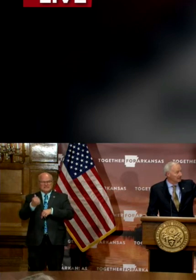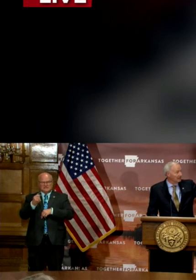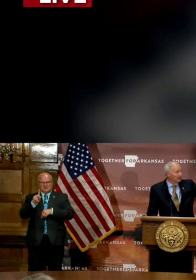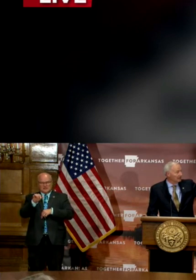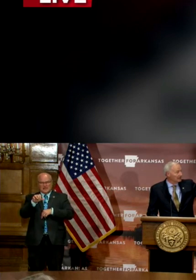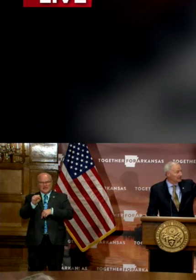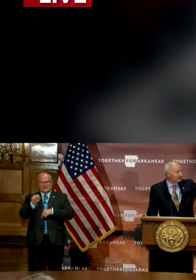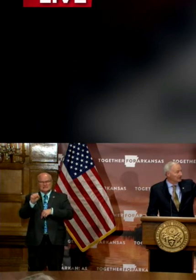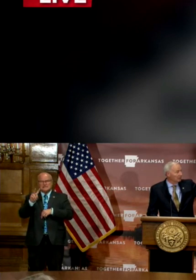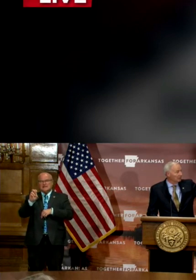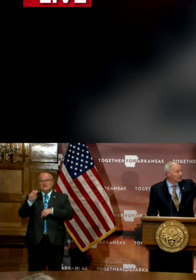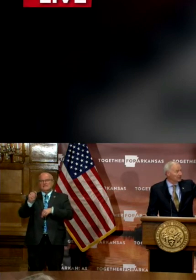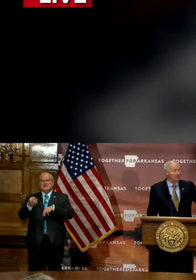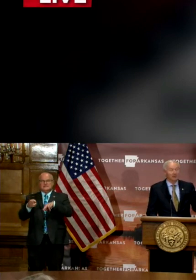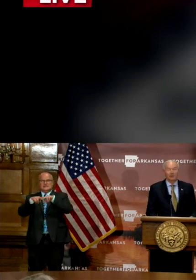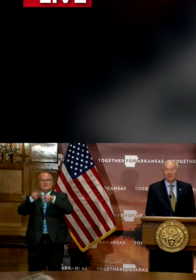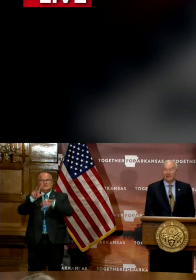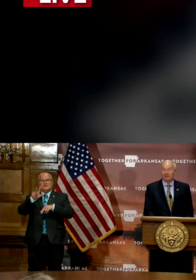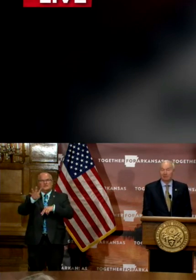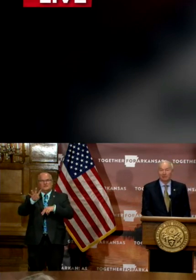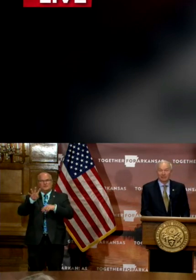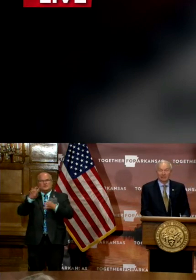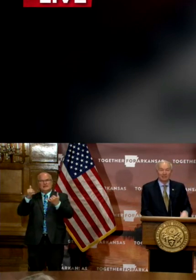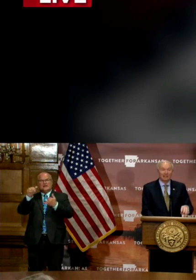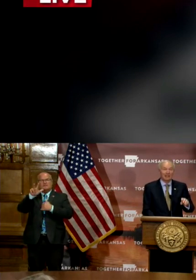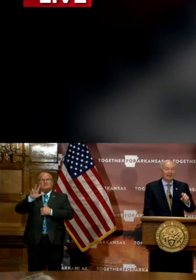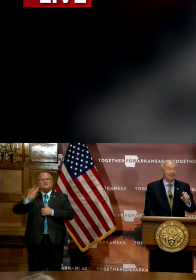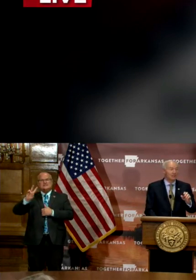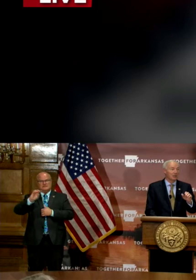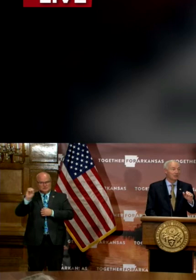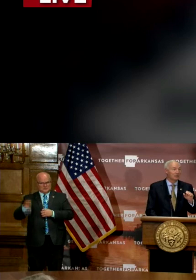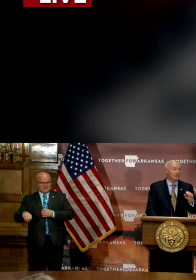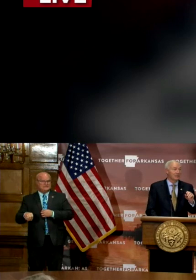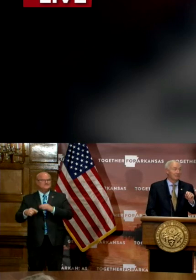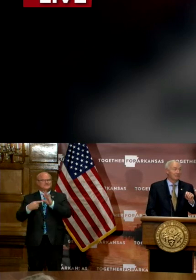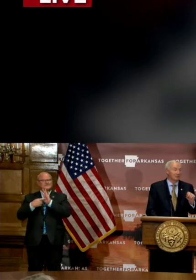OF COURSE. ICU BEDS HAS JUMPED FROM 33% TO